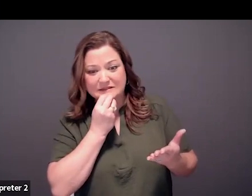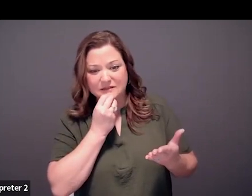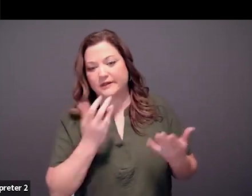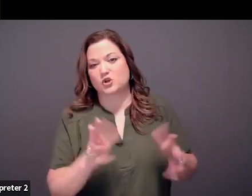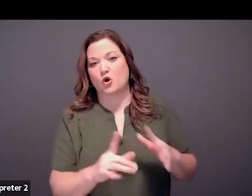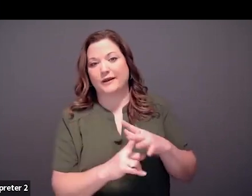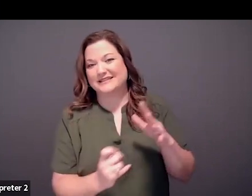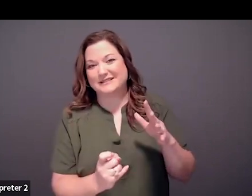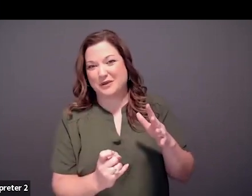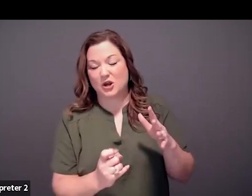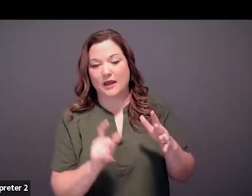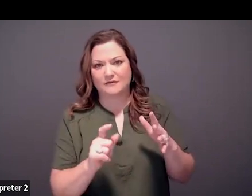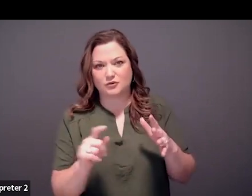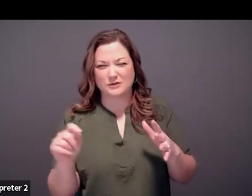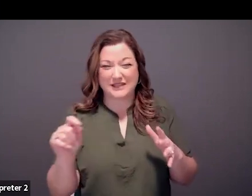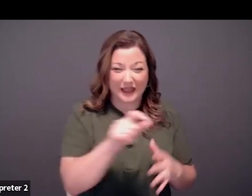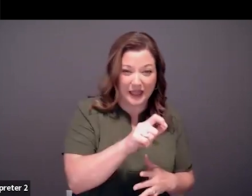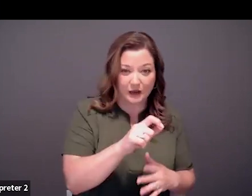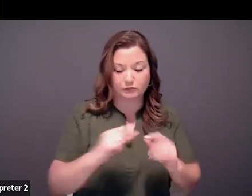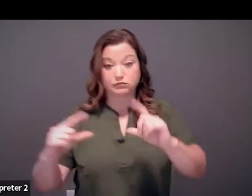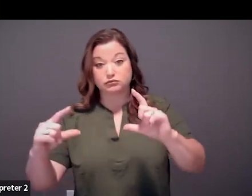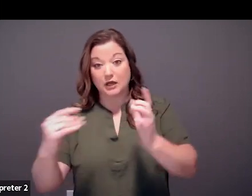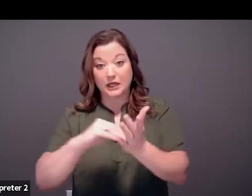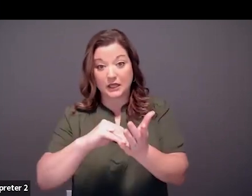then you have to delete and then it reappears and it's cognitive overload.